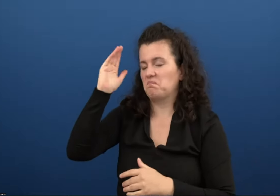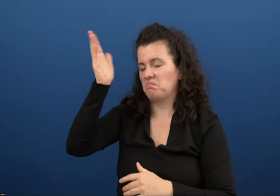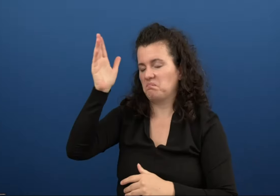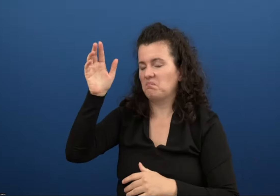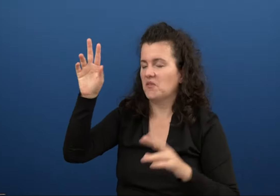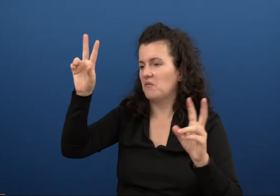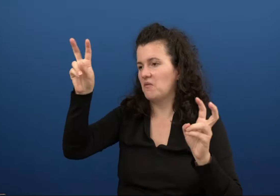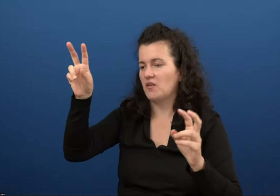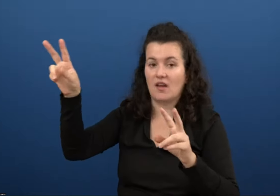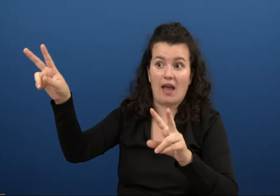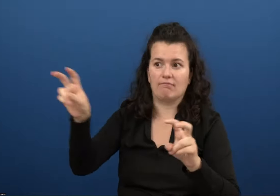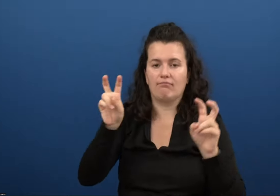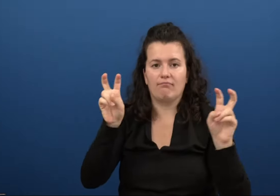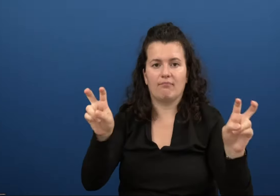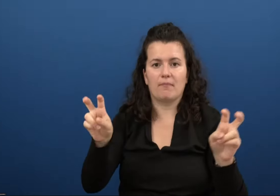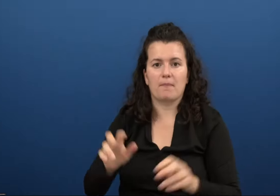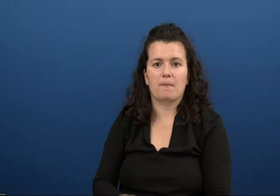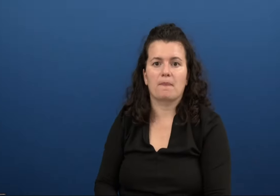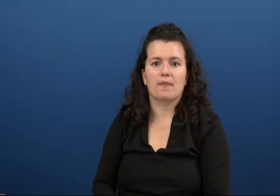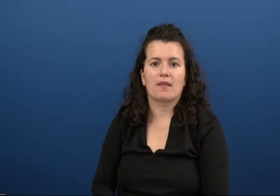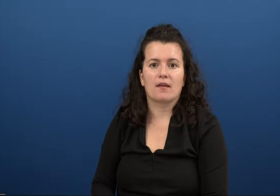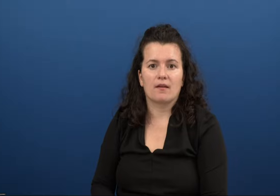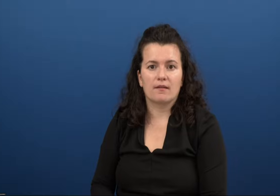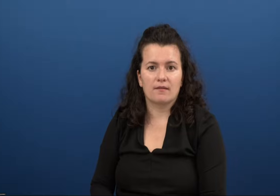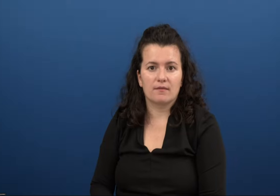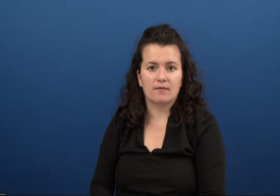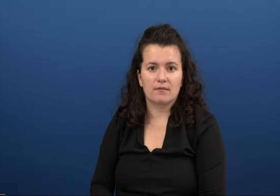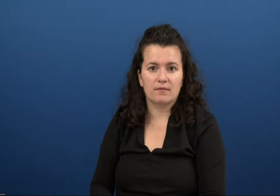say, Everyone has a potential person with a disability.